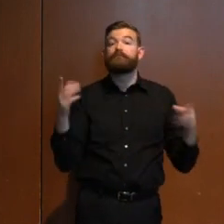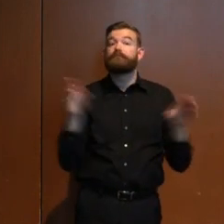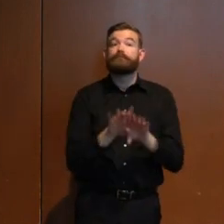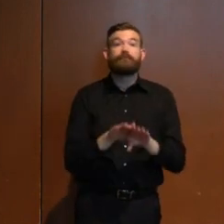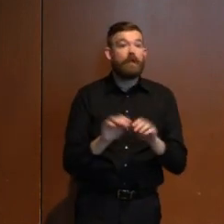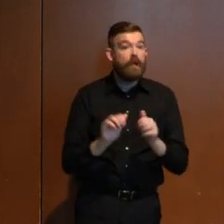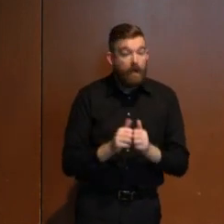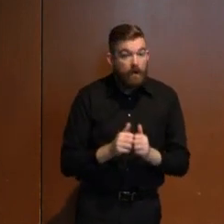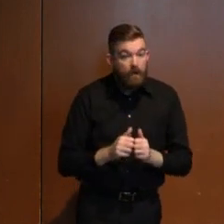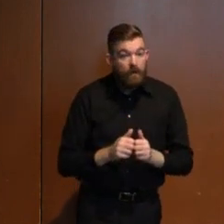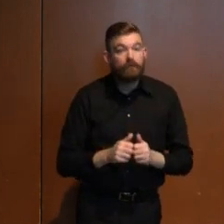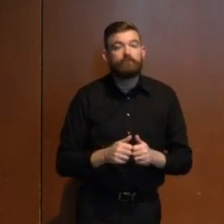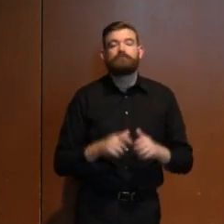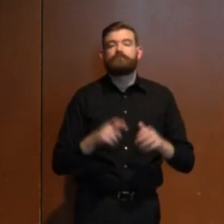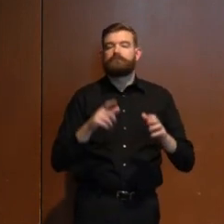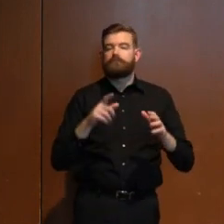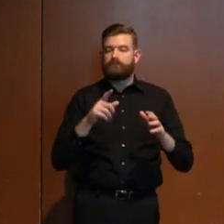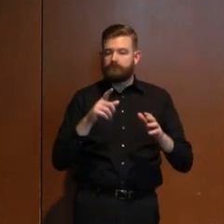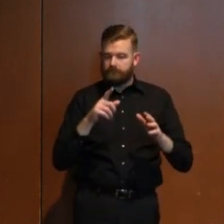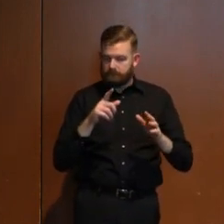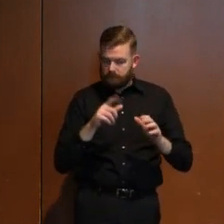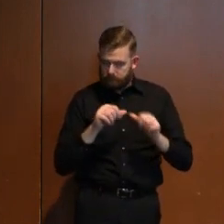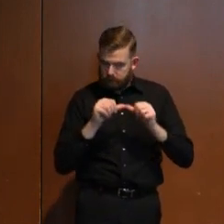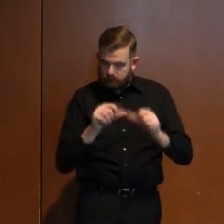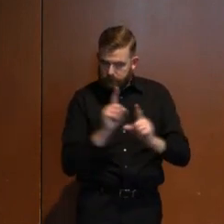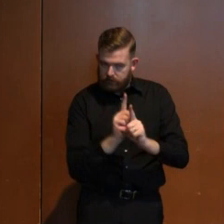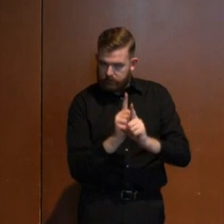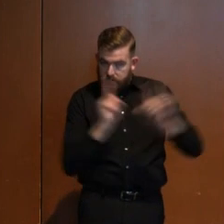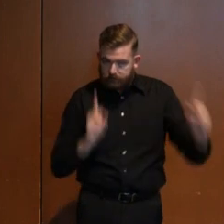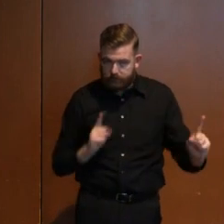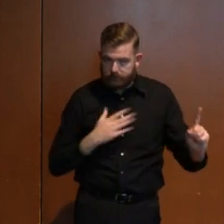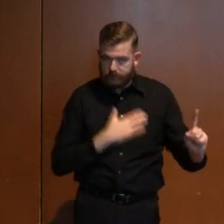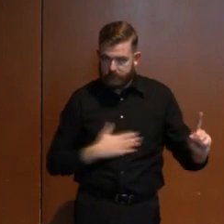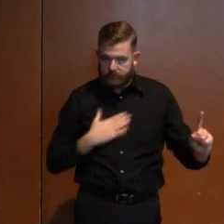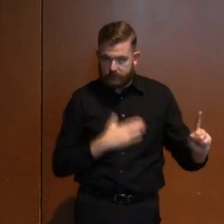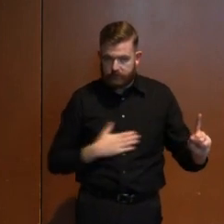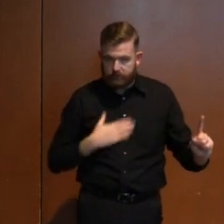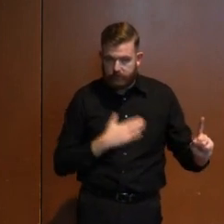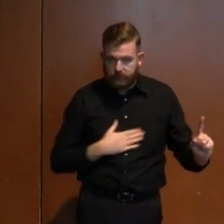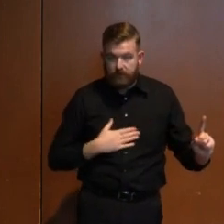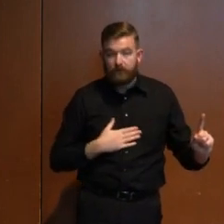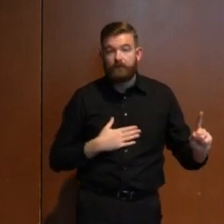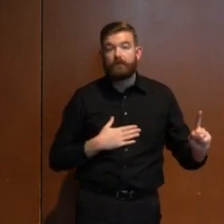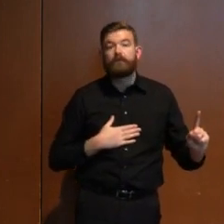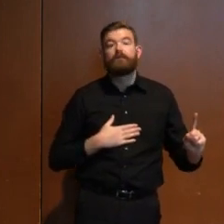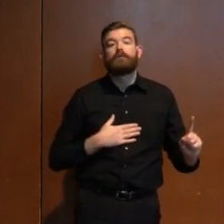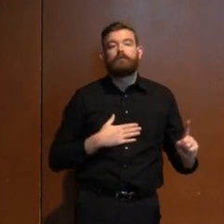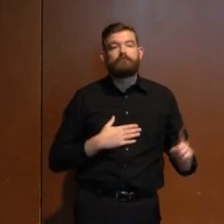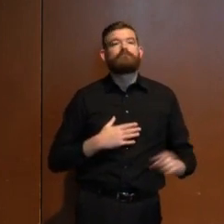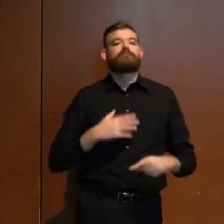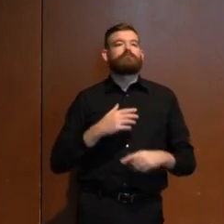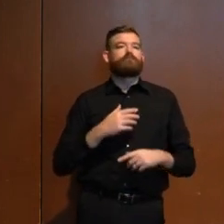PREPAREDNESS. CONTINUE TO FIGHT, TO FOLLOW SOCIAL DISTANCING, DON'T FIGHT IT BY THE WAY FOLLOW IT.